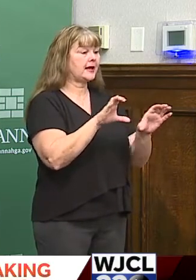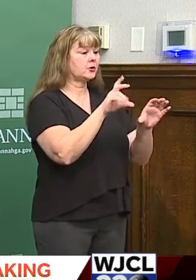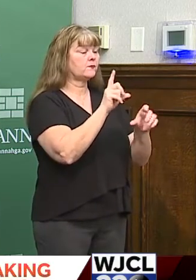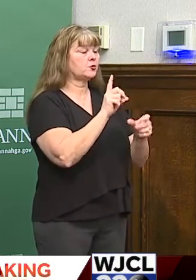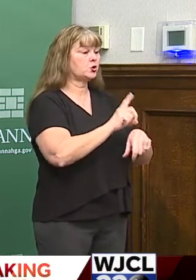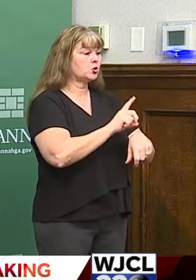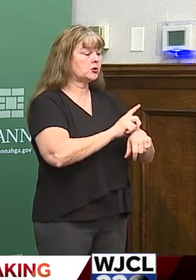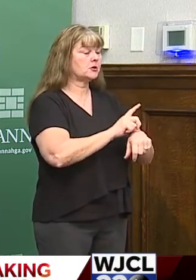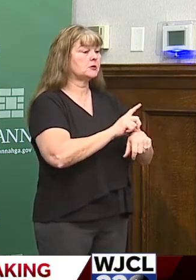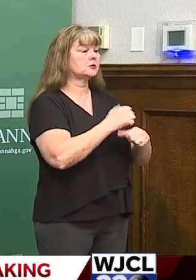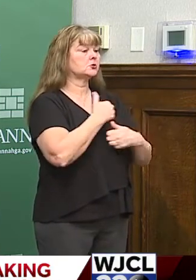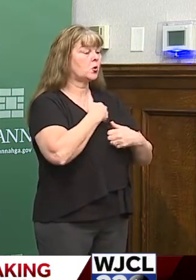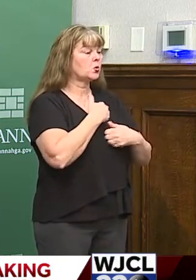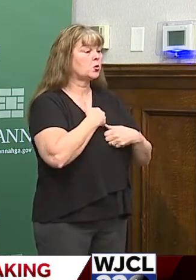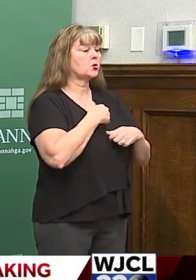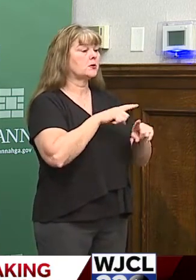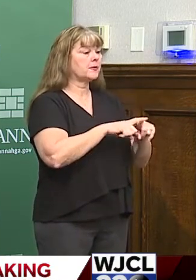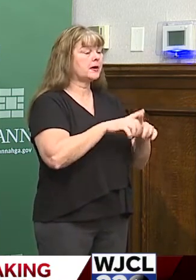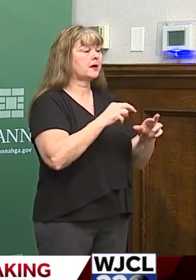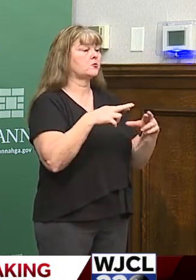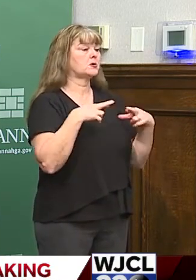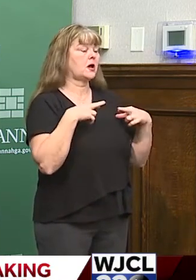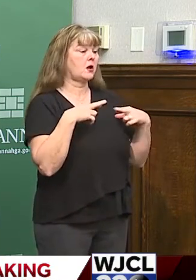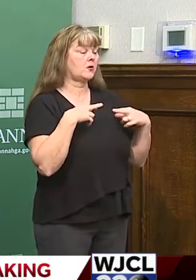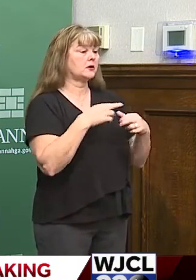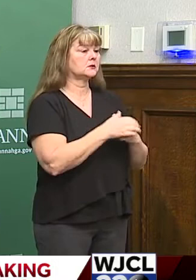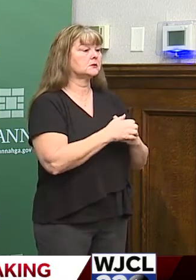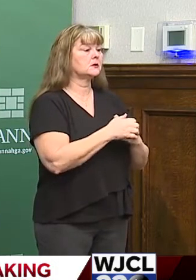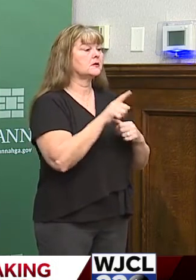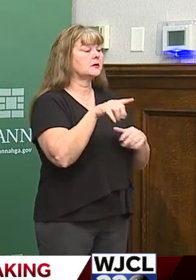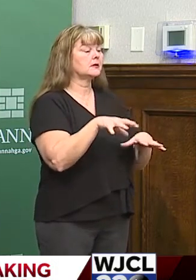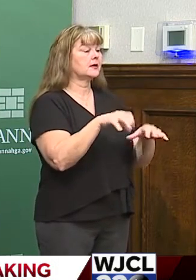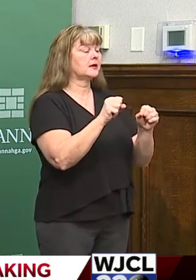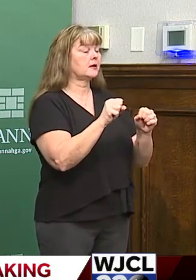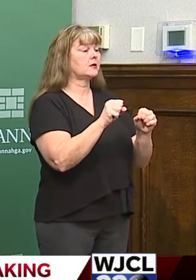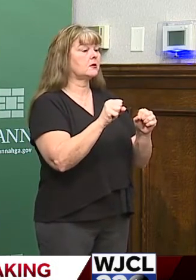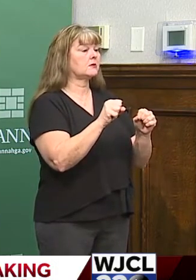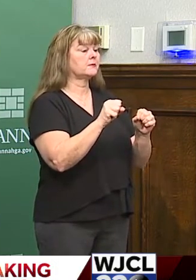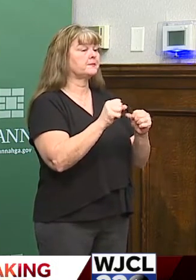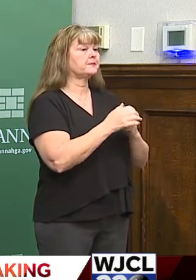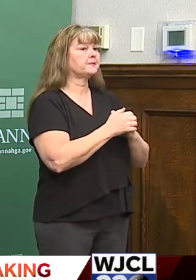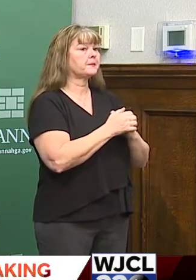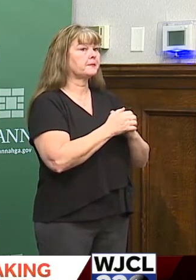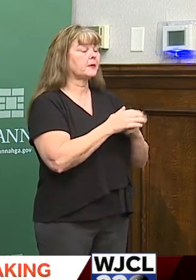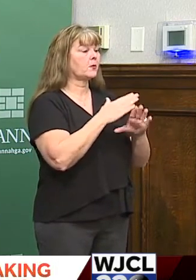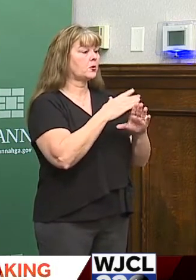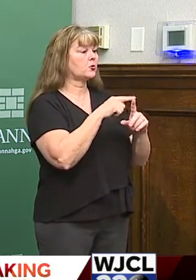THEY ARE TESTING OUR ACTIVE DUTY SOLDIERS, DEPENDENTS AND RETIREES.